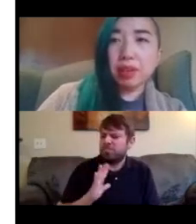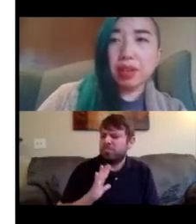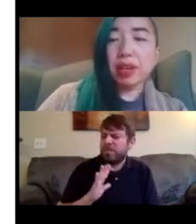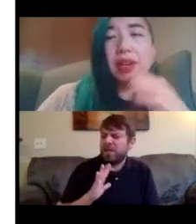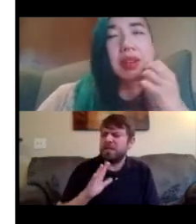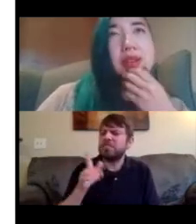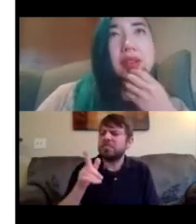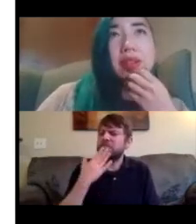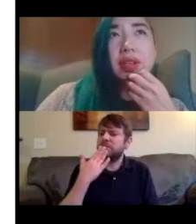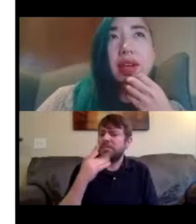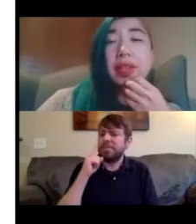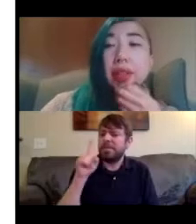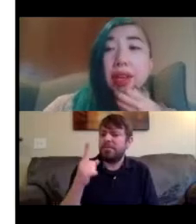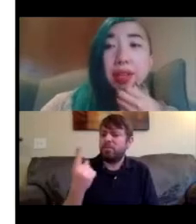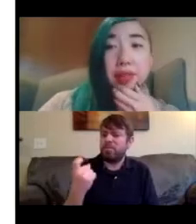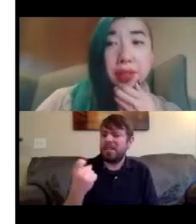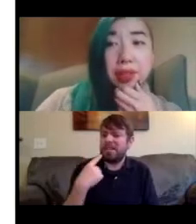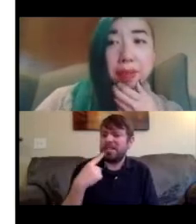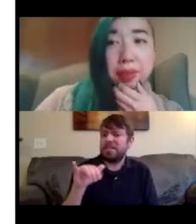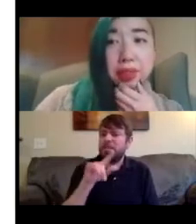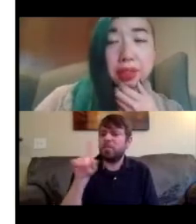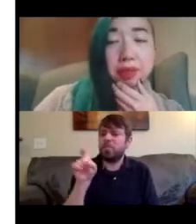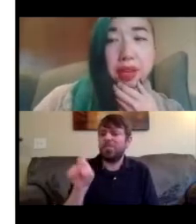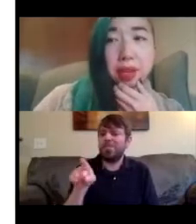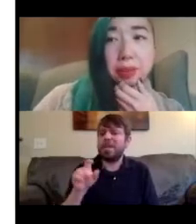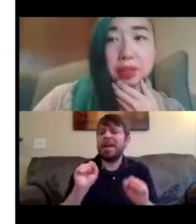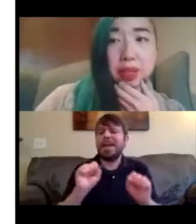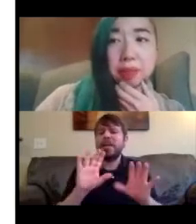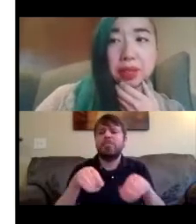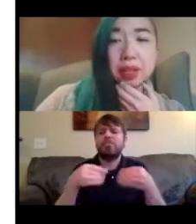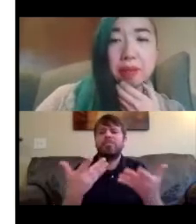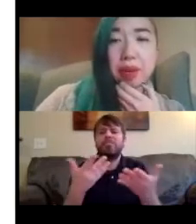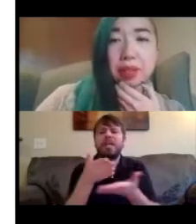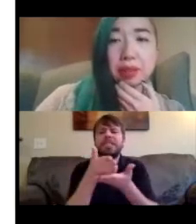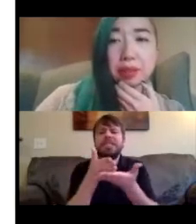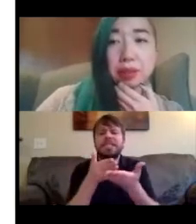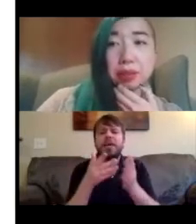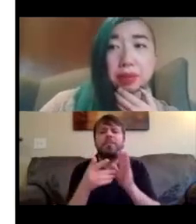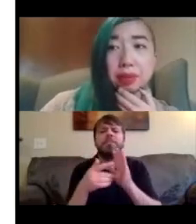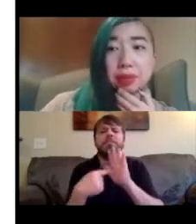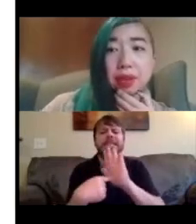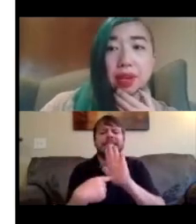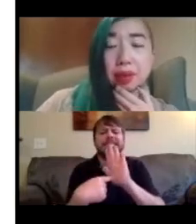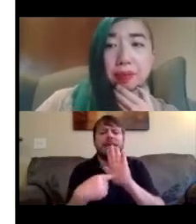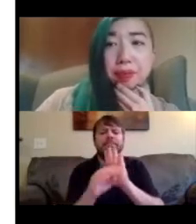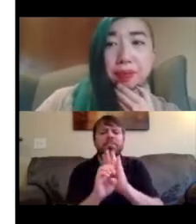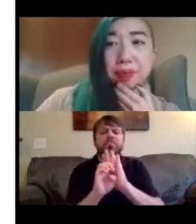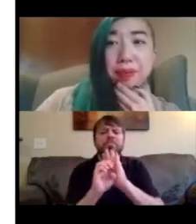And I can--I can give some examples too if it helps thinking about ghosts--